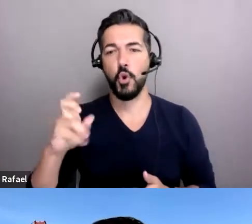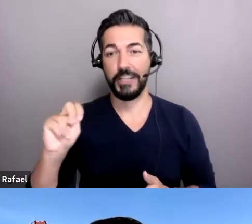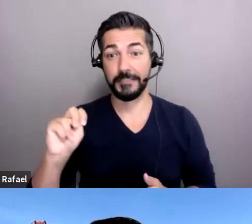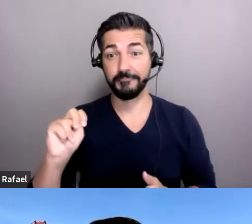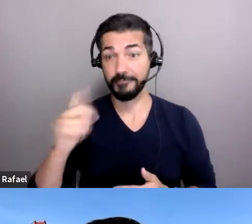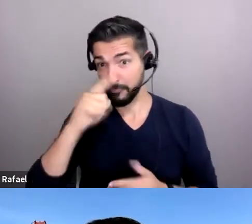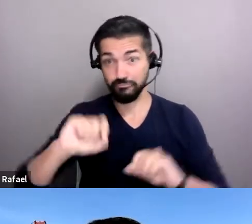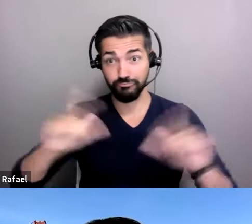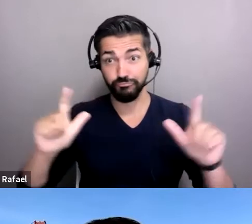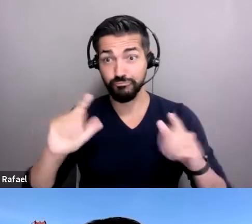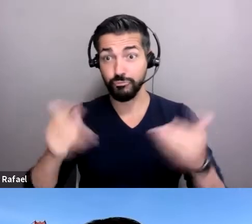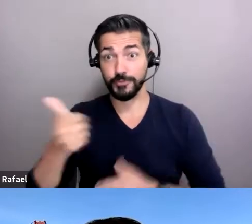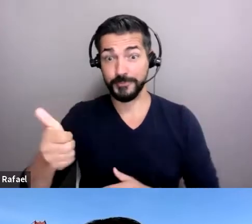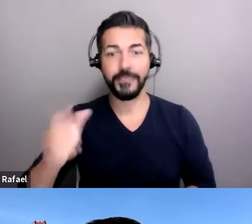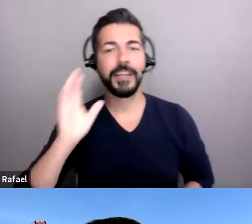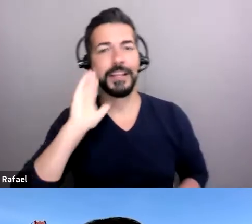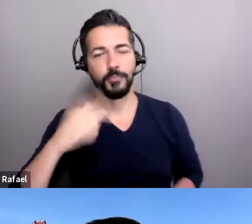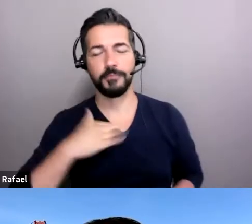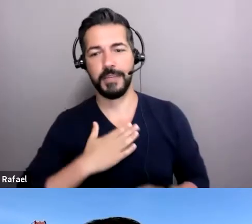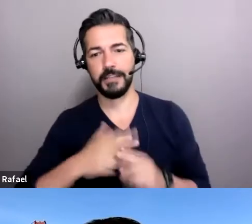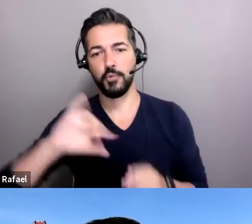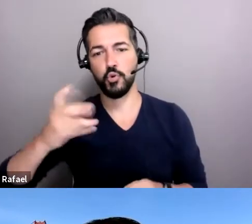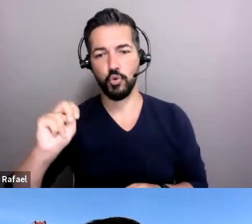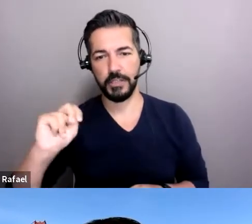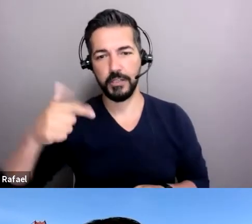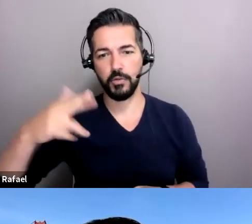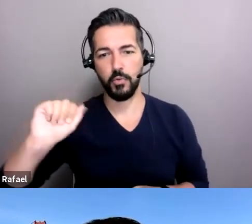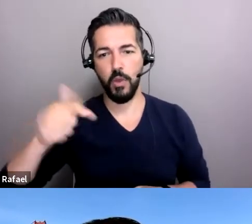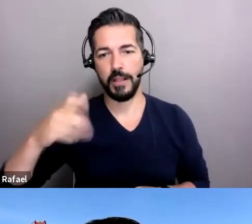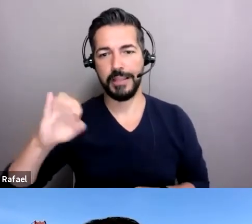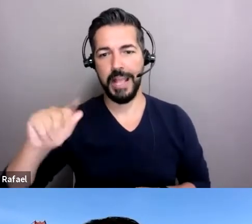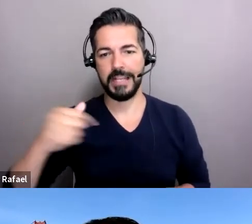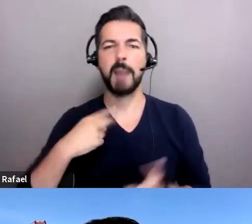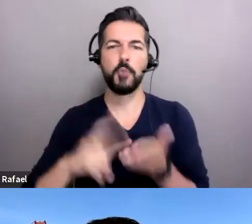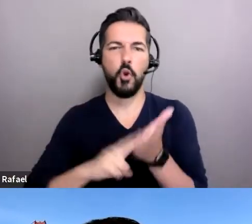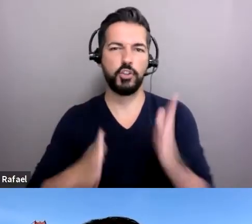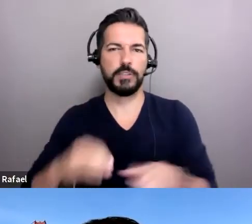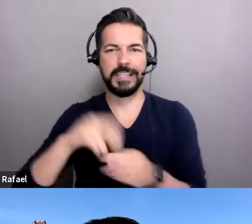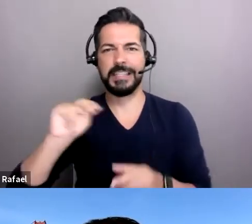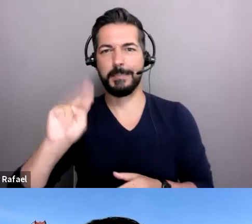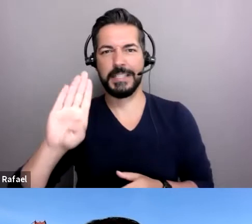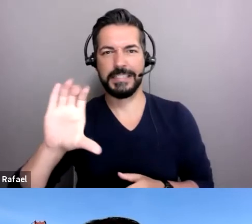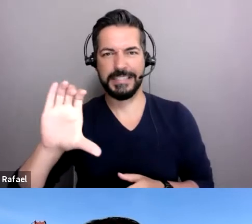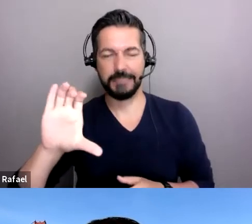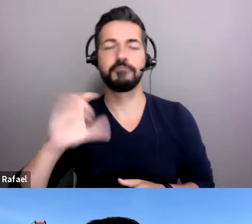My name is Jordan Quaglietta , a contractor at NBC. Right now I work on the enterprise level for SEO.